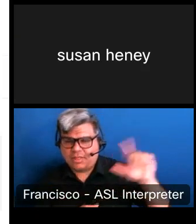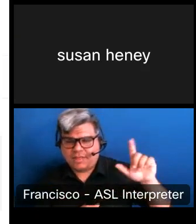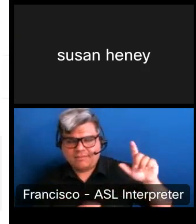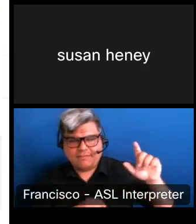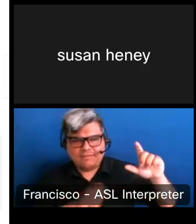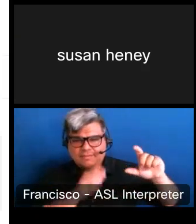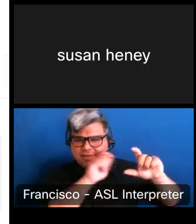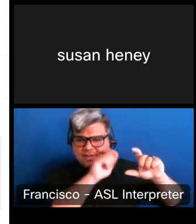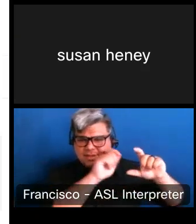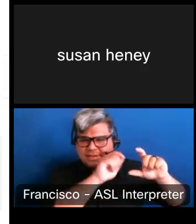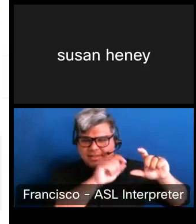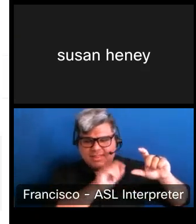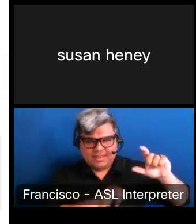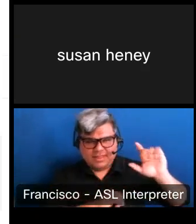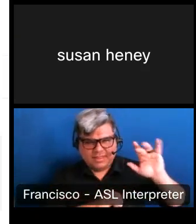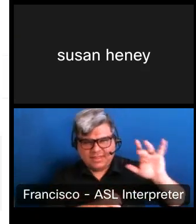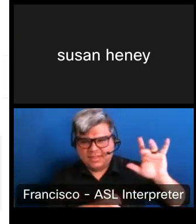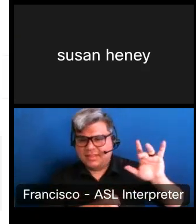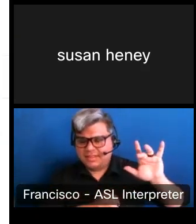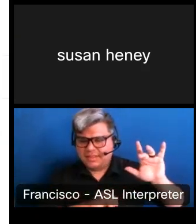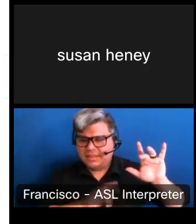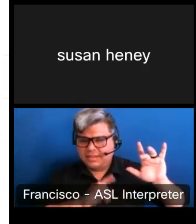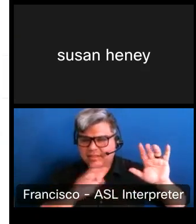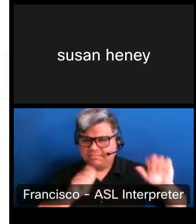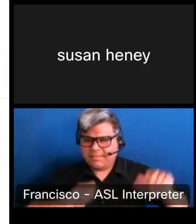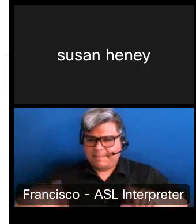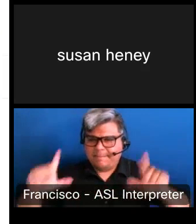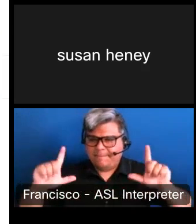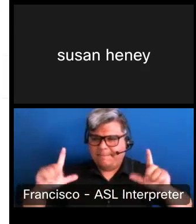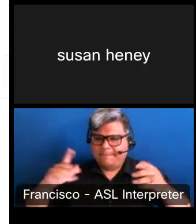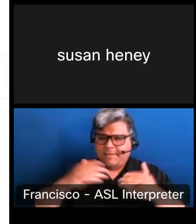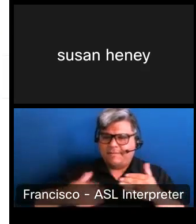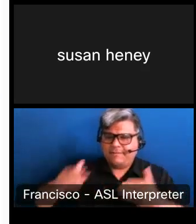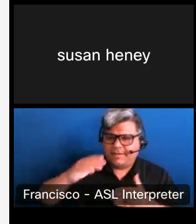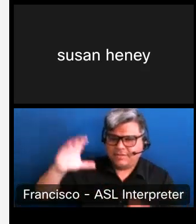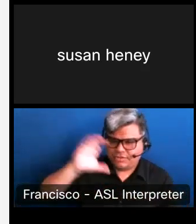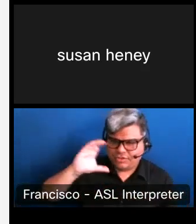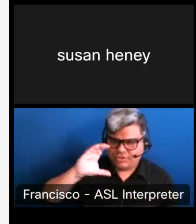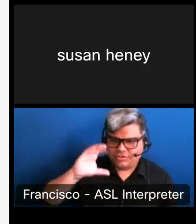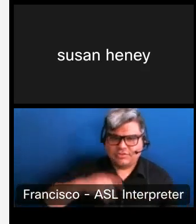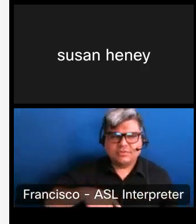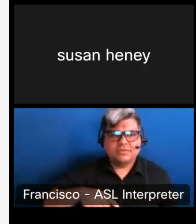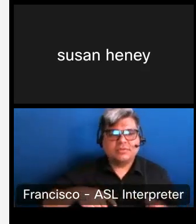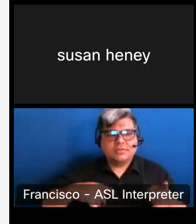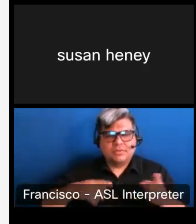We, once again, want to select Advanced Search. We want to select Geography, and this time because we